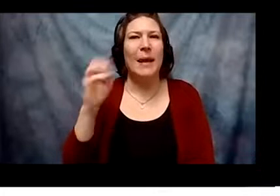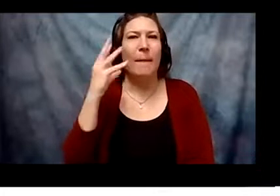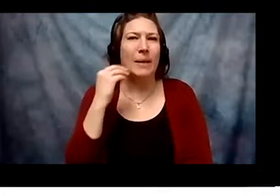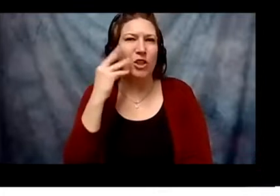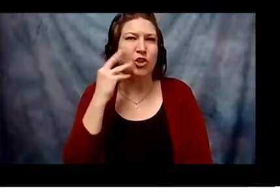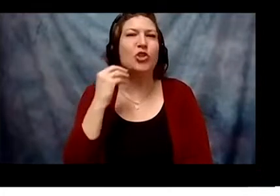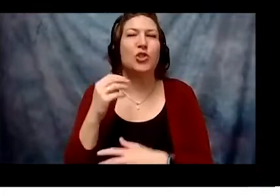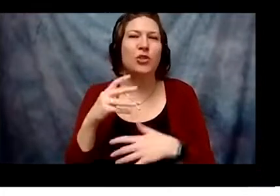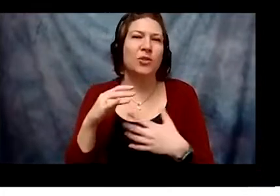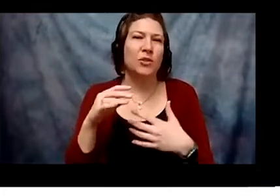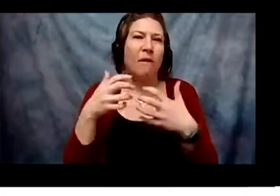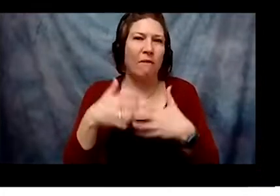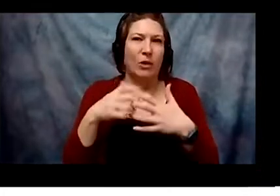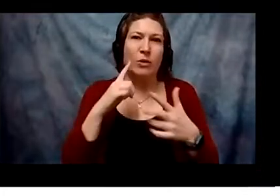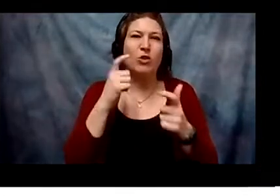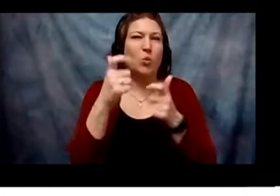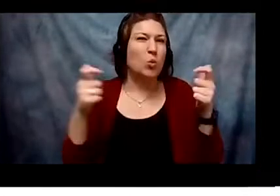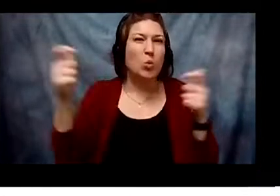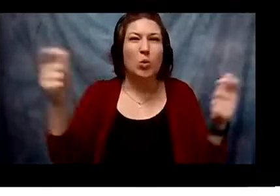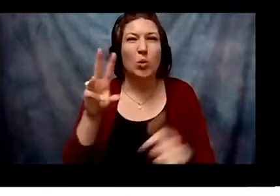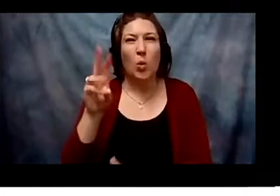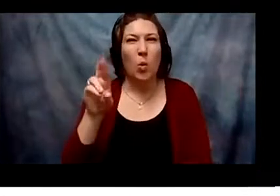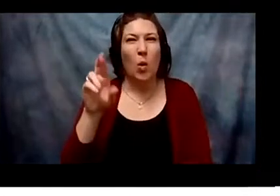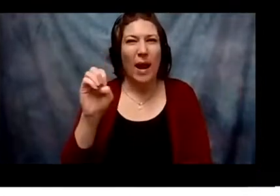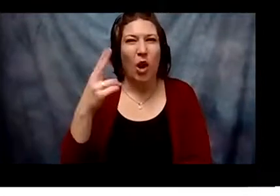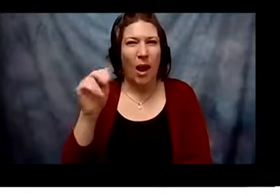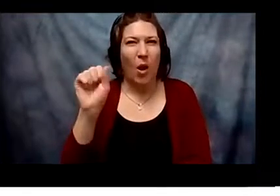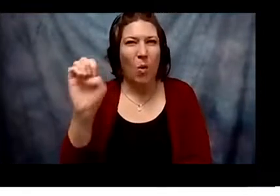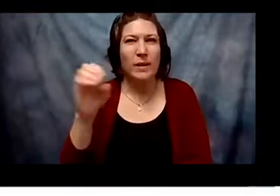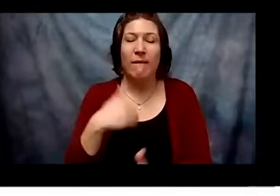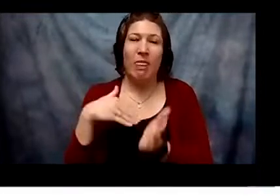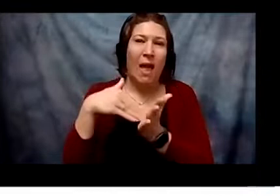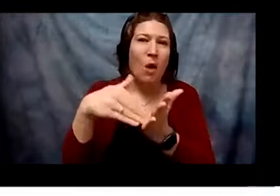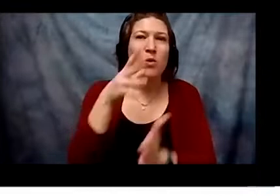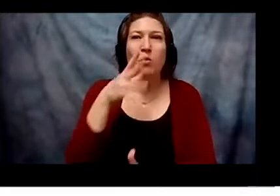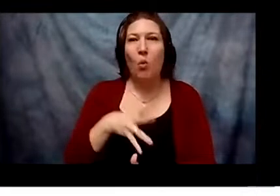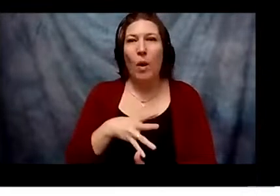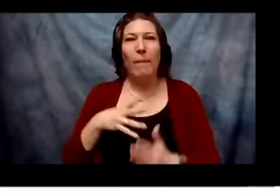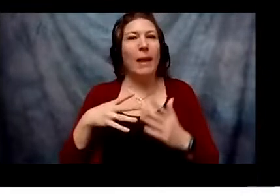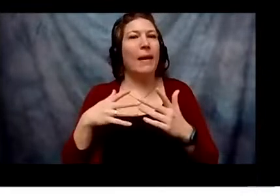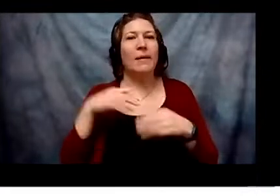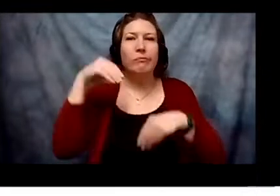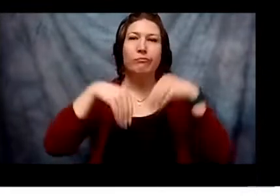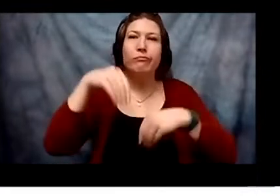It's a very large factory warehouse filled with thousands of women in aprons packing fruit into boxes.